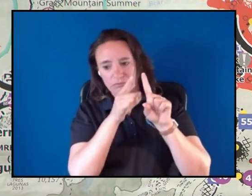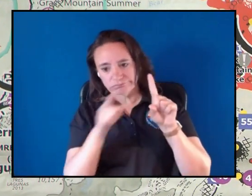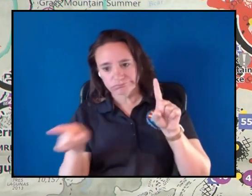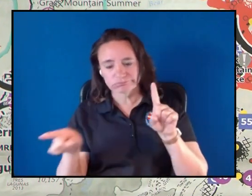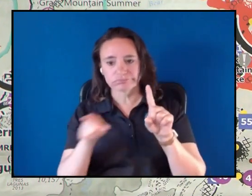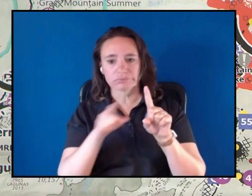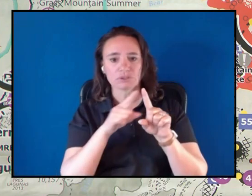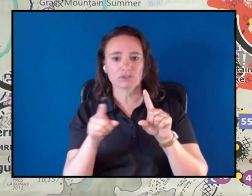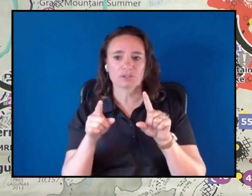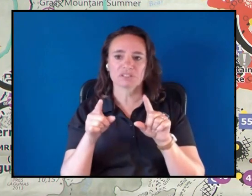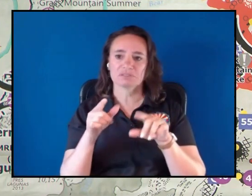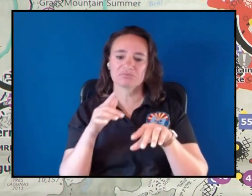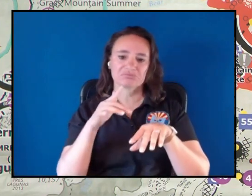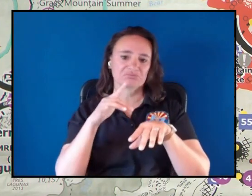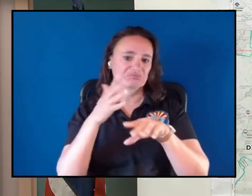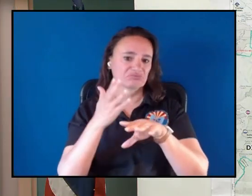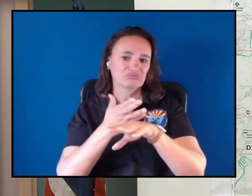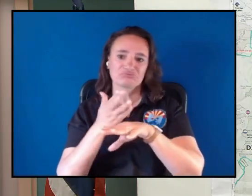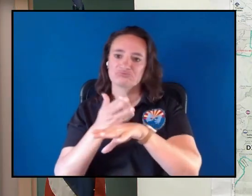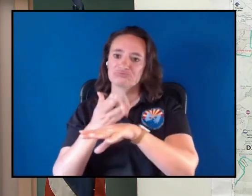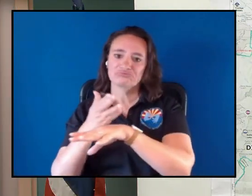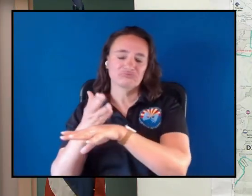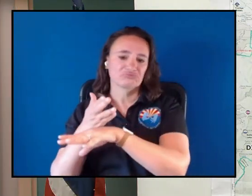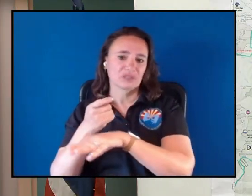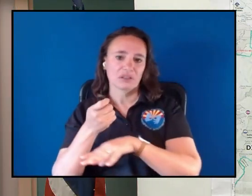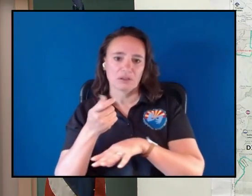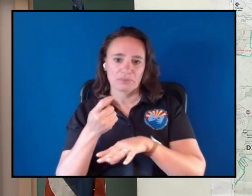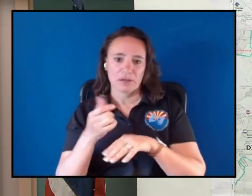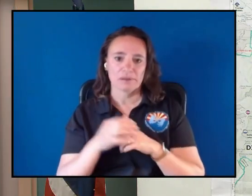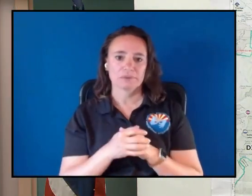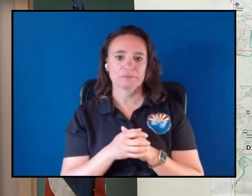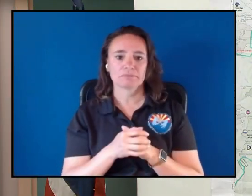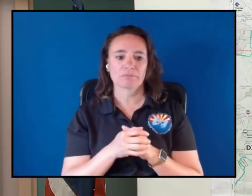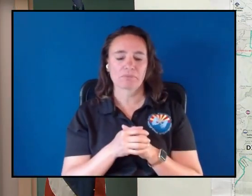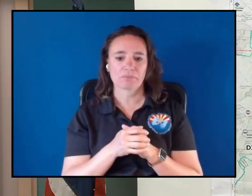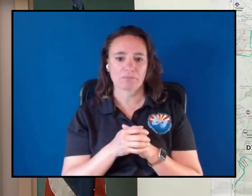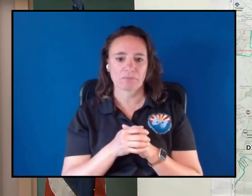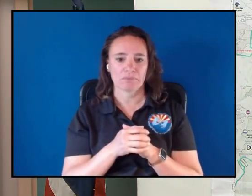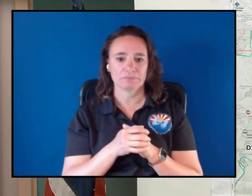as it as it comes about. Moving along to the Branch 15, over